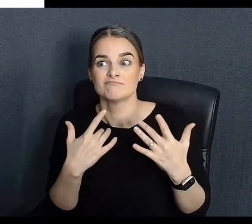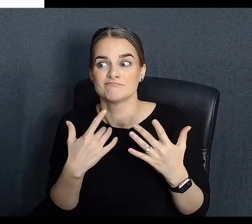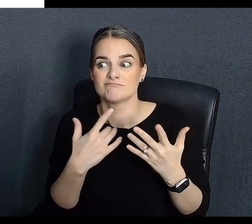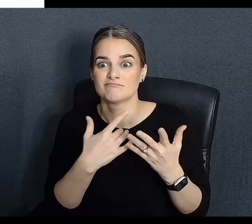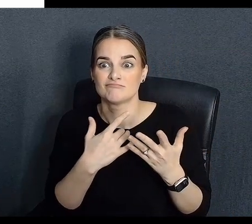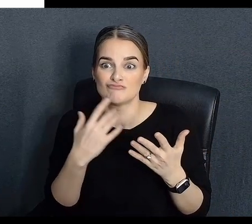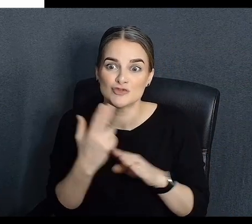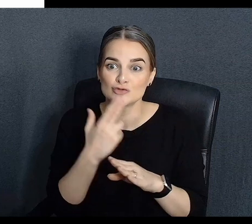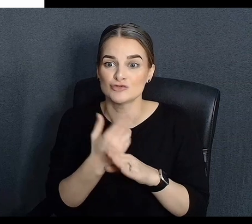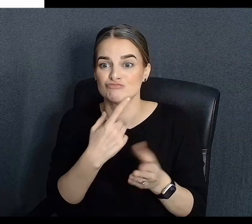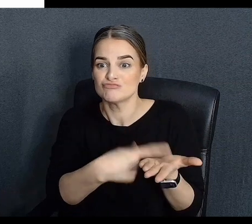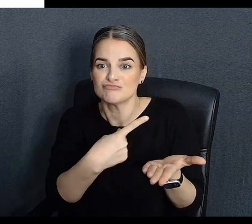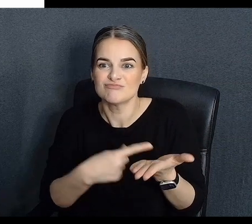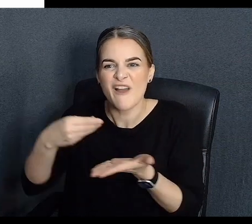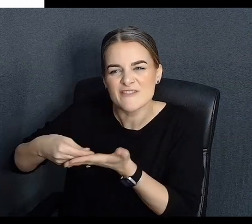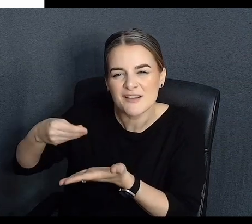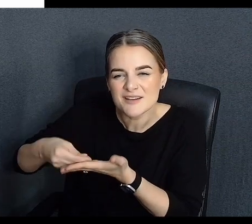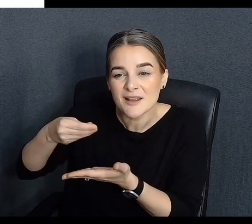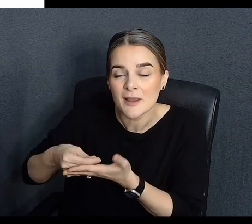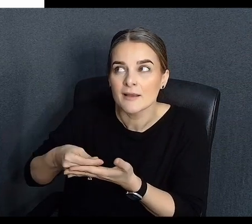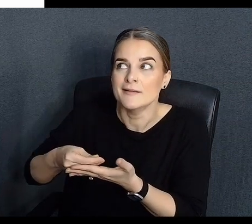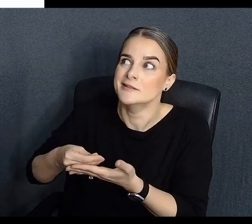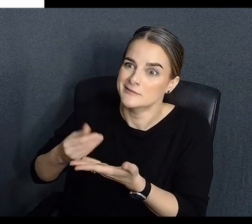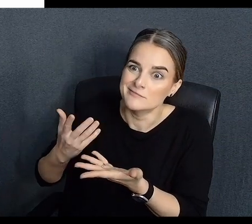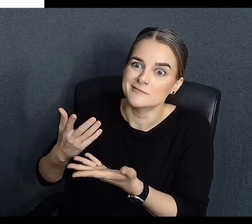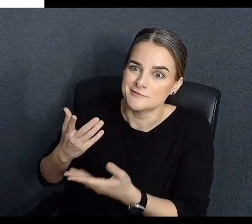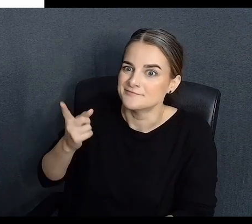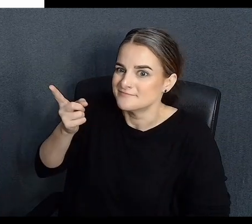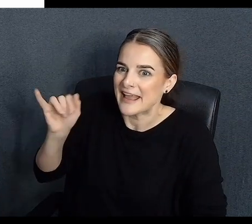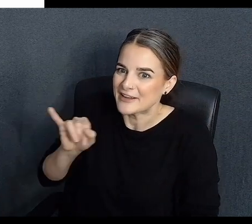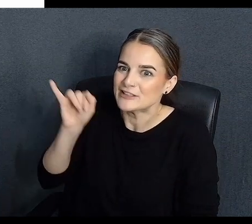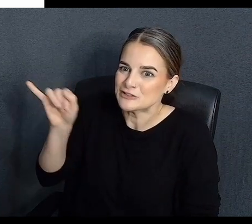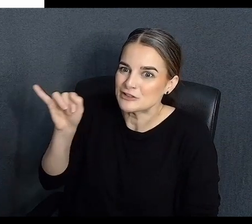from the more insurancey world of things.